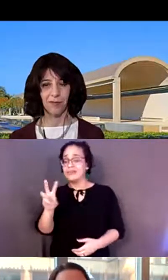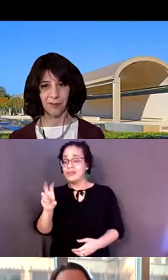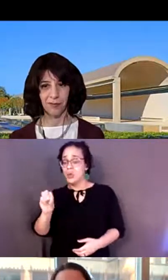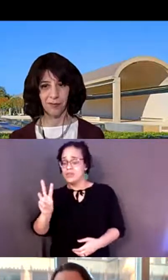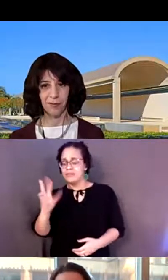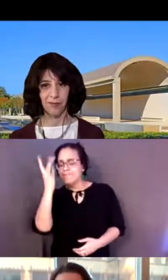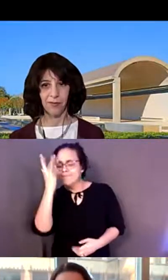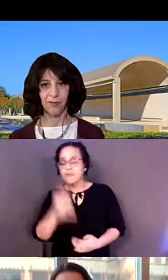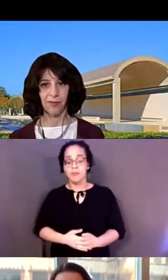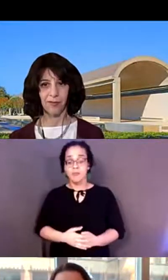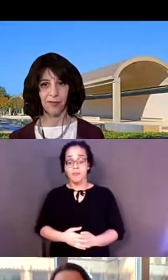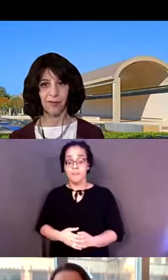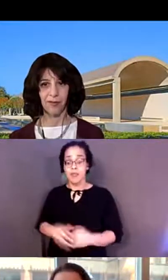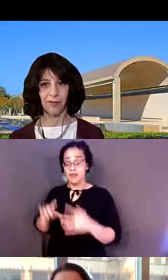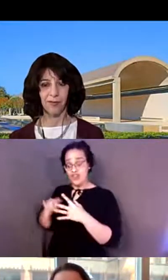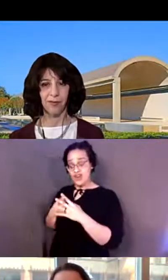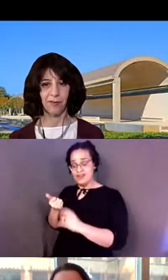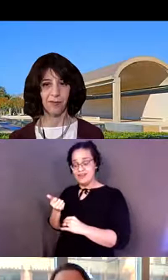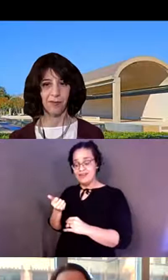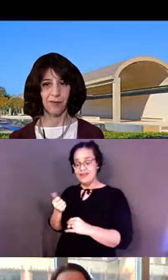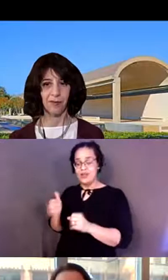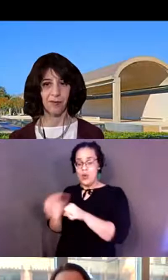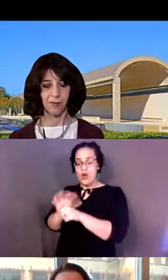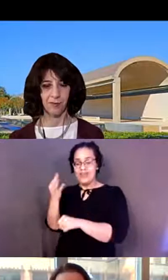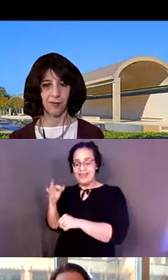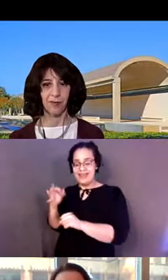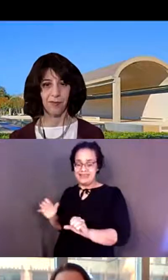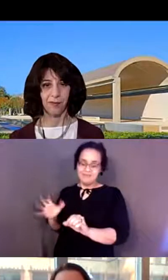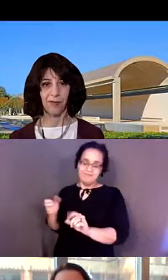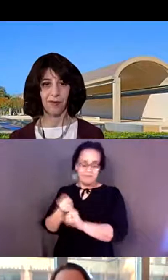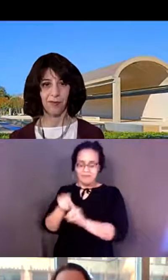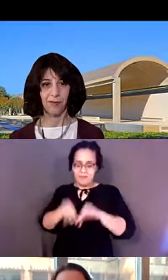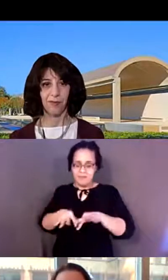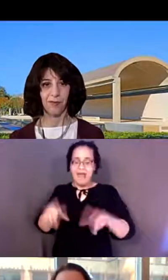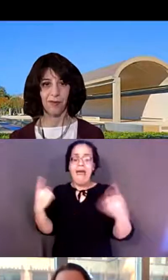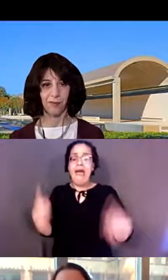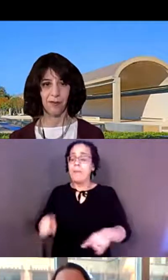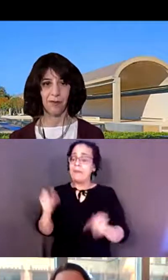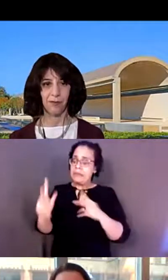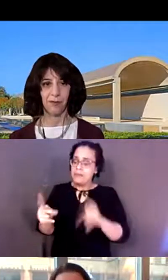beginning of the pandemic our office for getting calls and letters